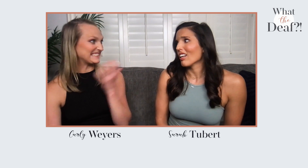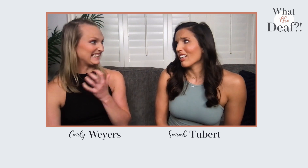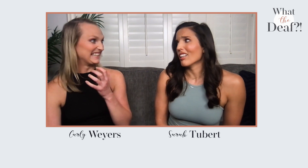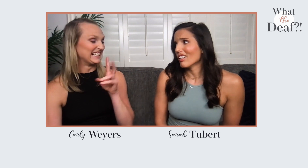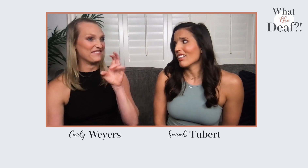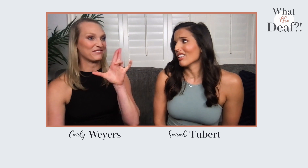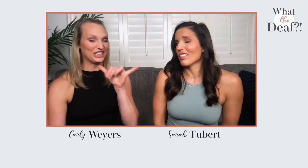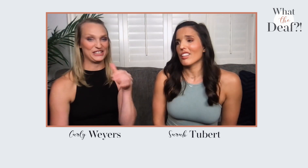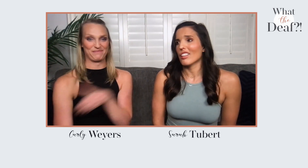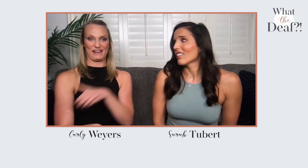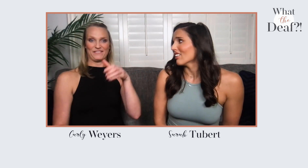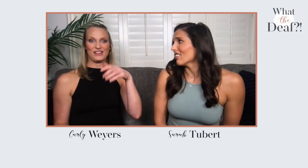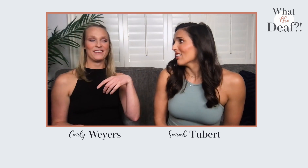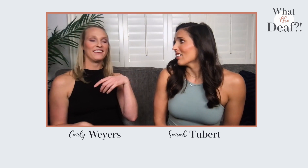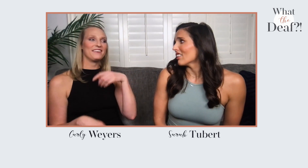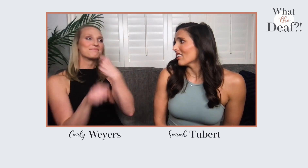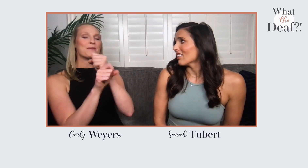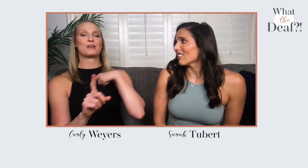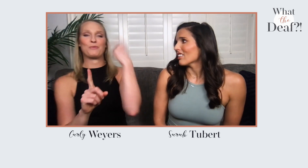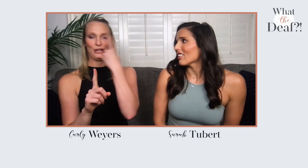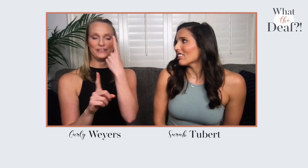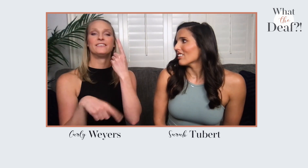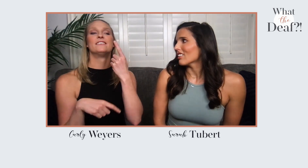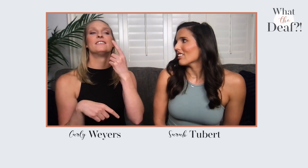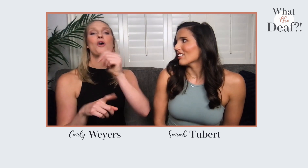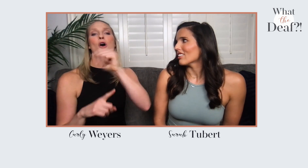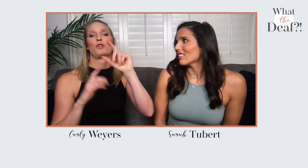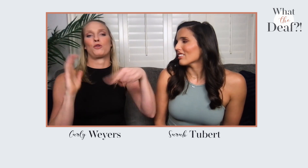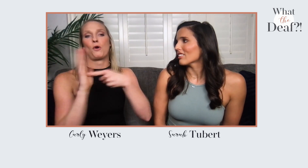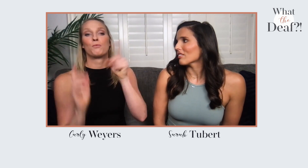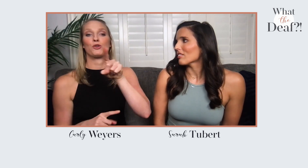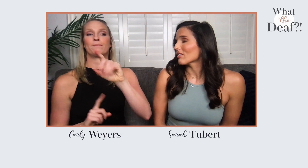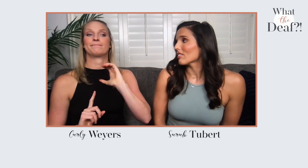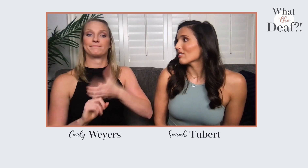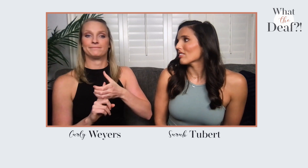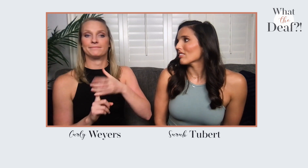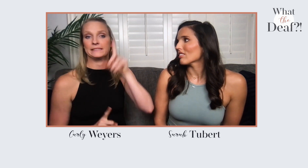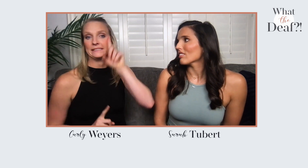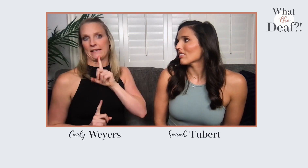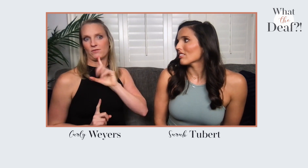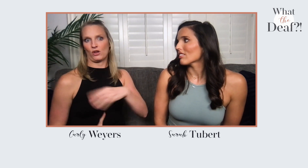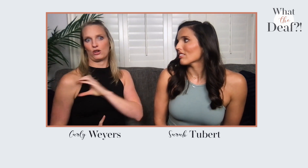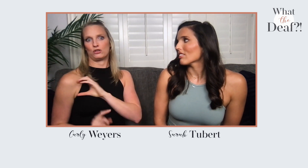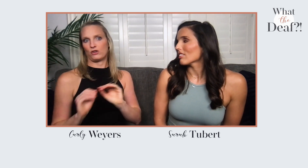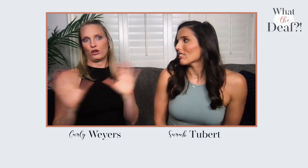Amazing. That's very powerful. It makes me wonder other roles where you have played a deaf character,